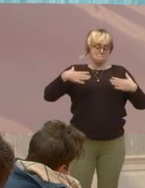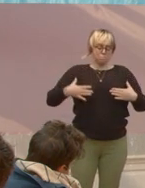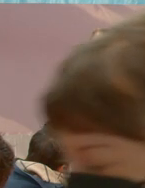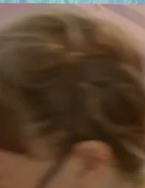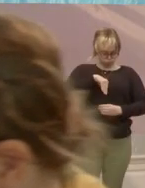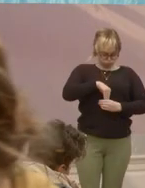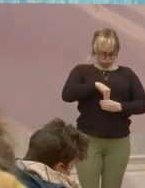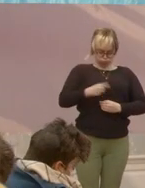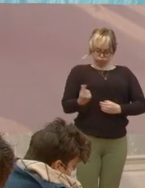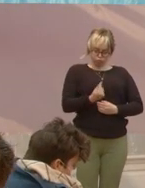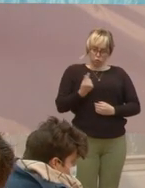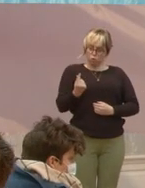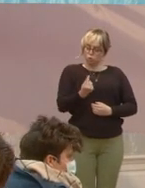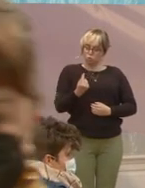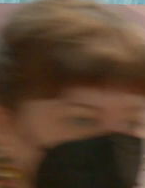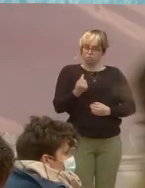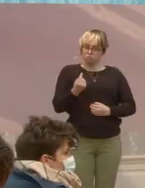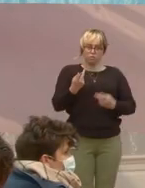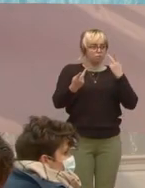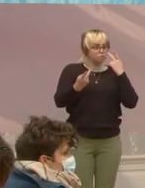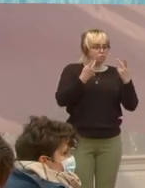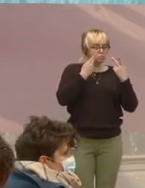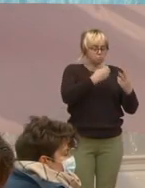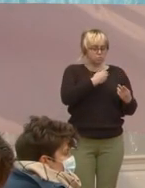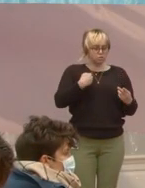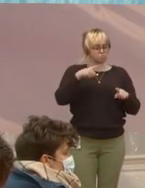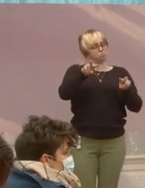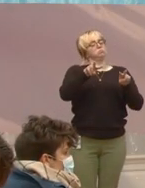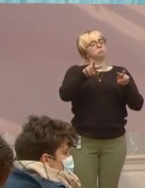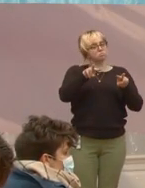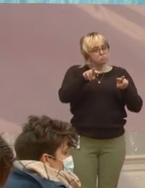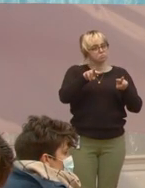is, isn't doing that a piece of inert art never can. And so